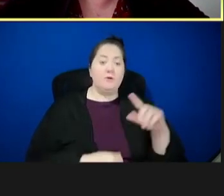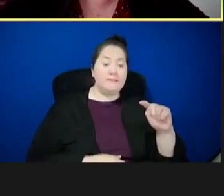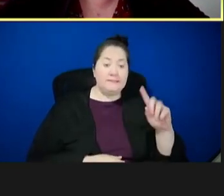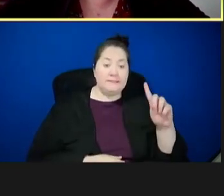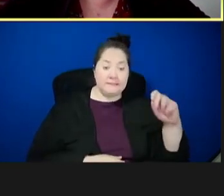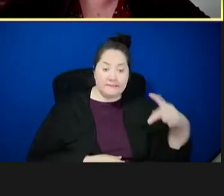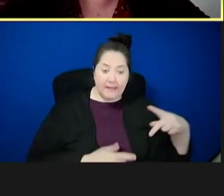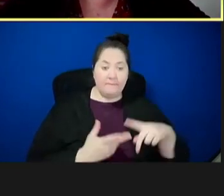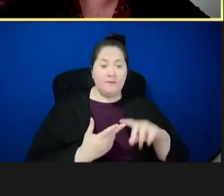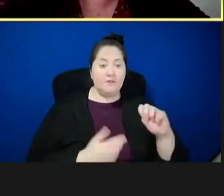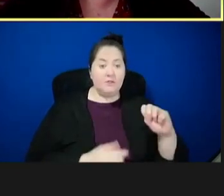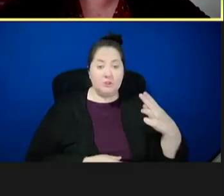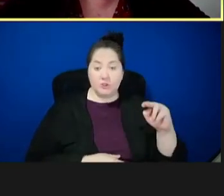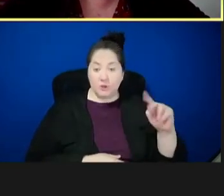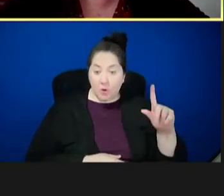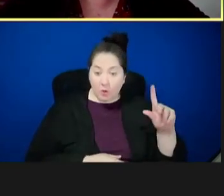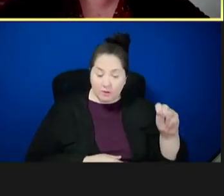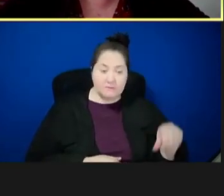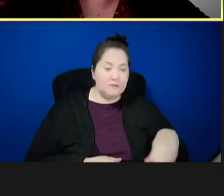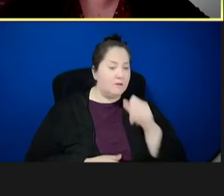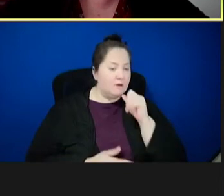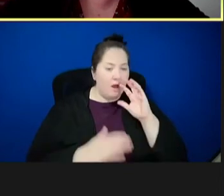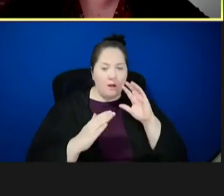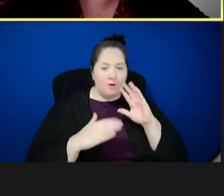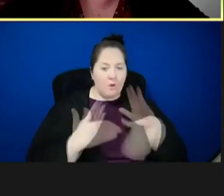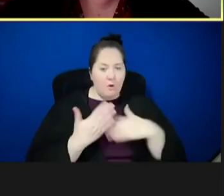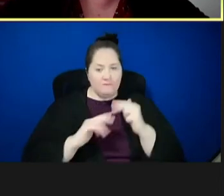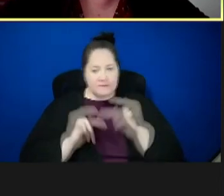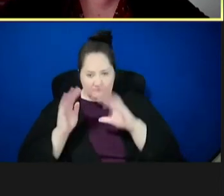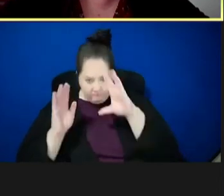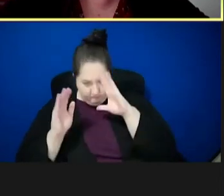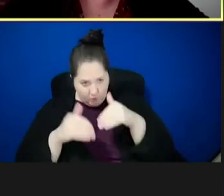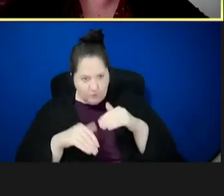Not all of our facilities focused on those, and so what you see is really representative